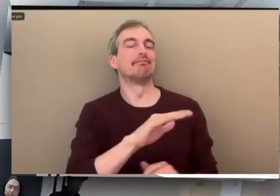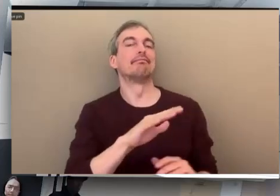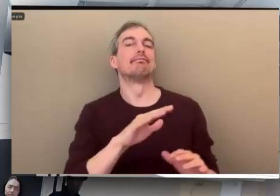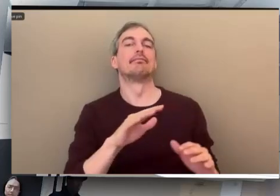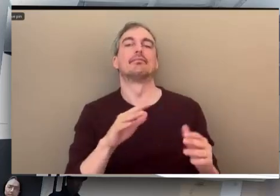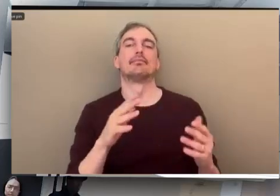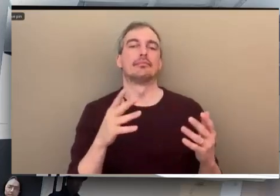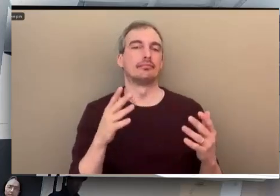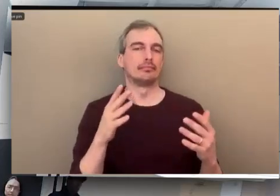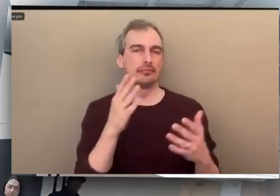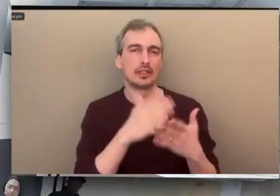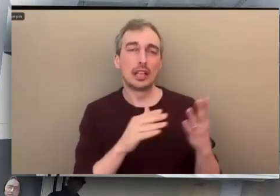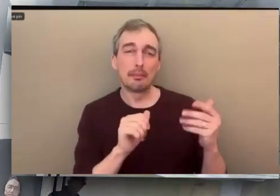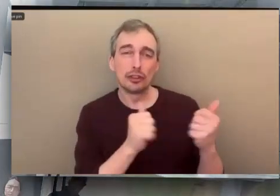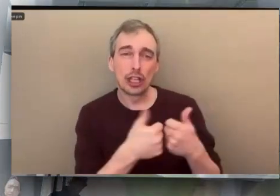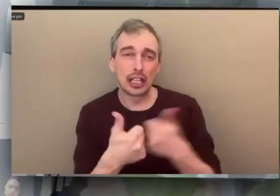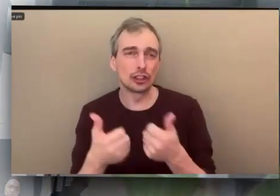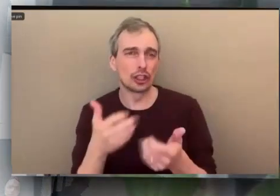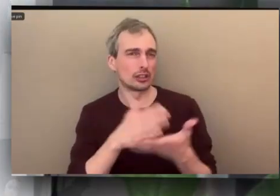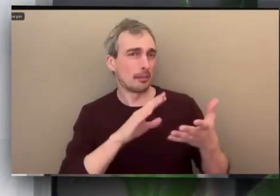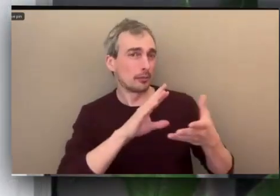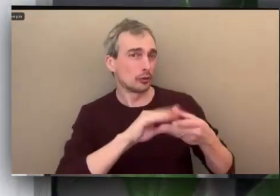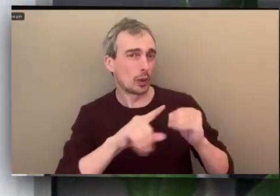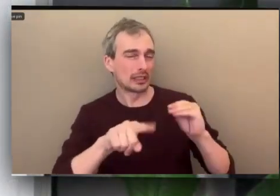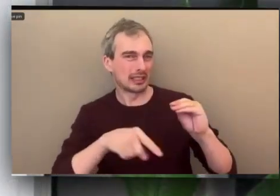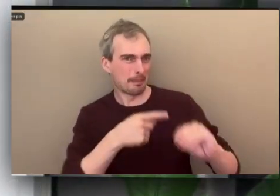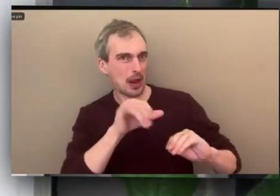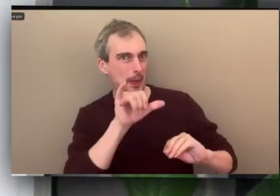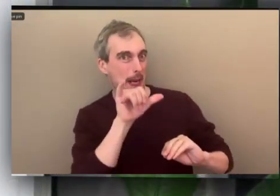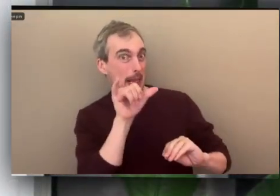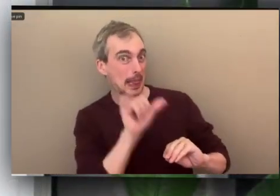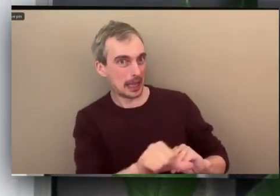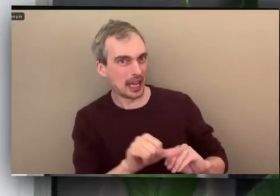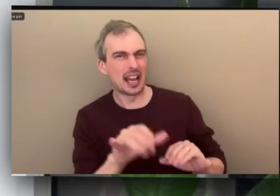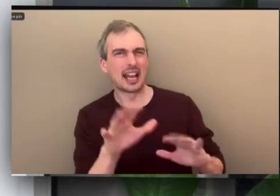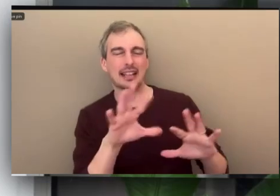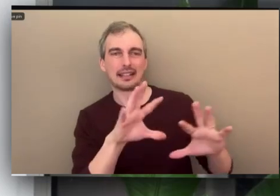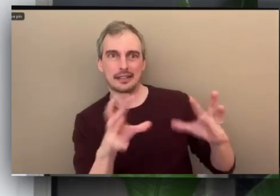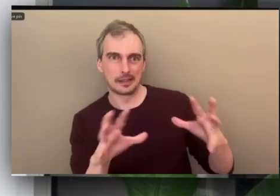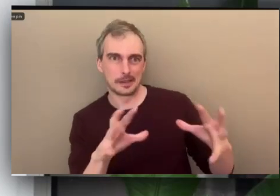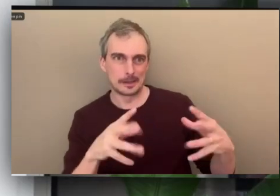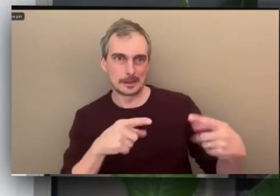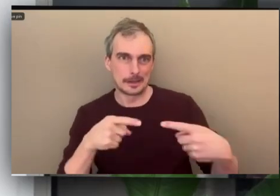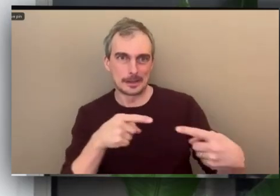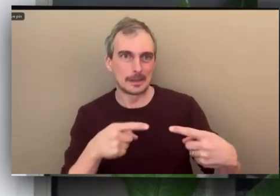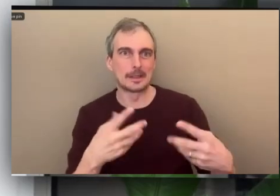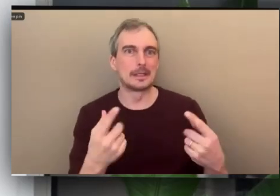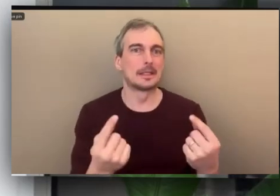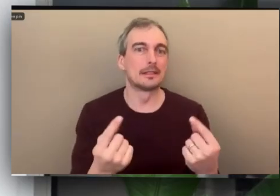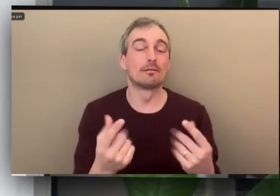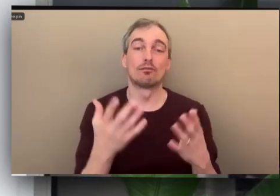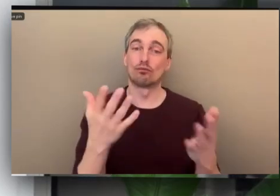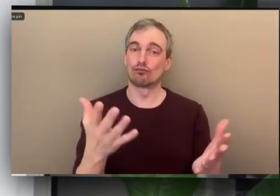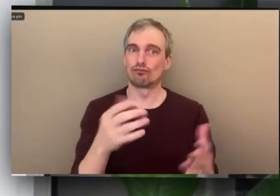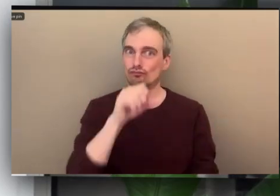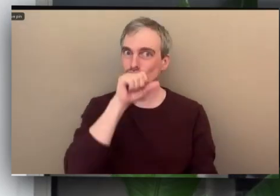Great loaded question. Let's start there. But I actually love it. I'm gonna peel back a lot of those...